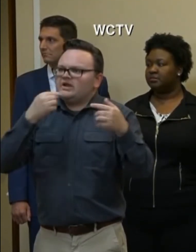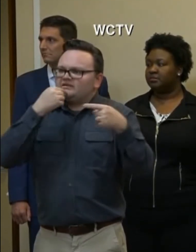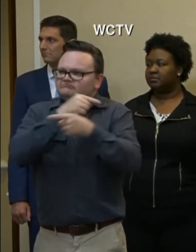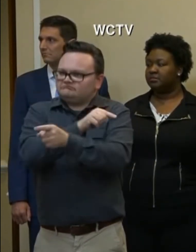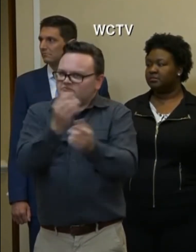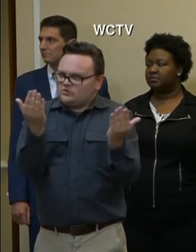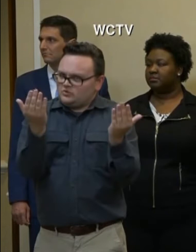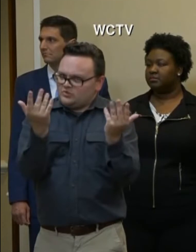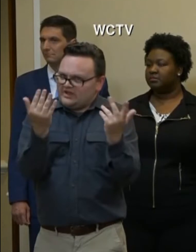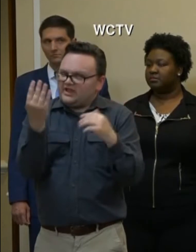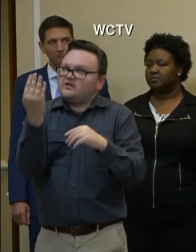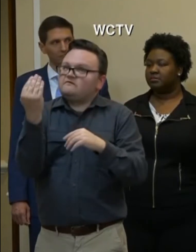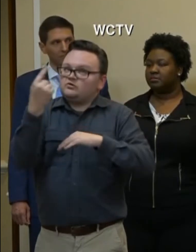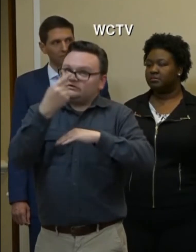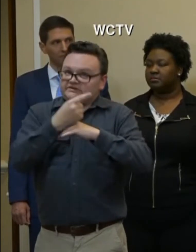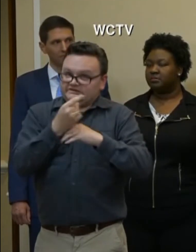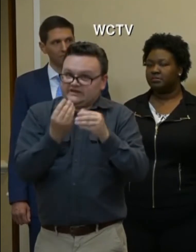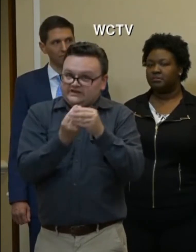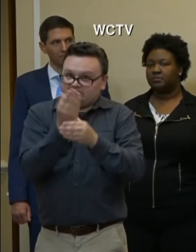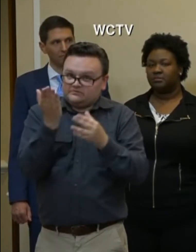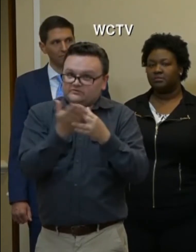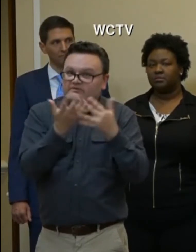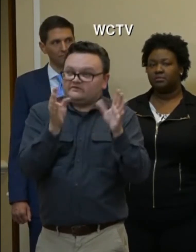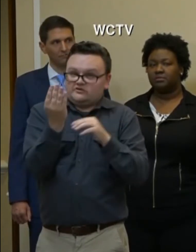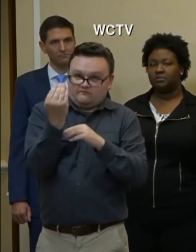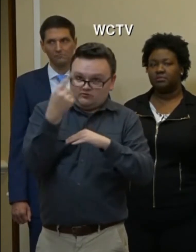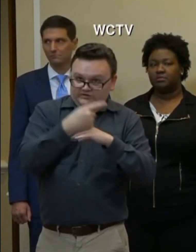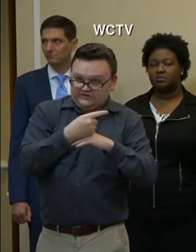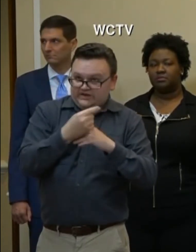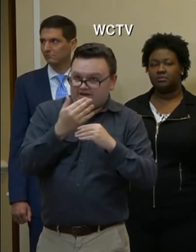particularly for some of the universities if you're taking a lecture